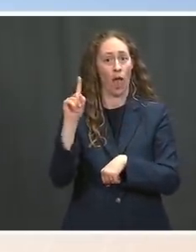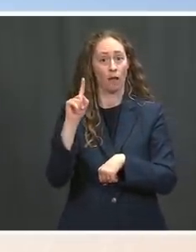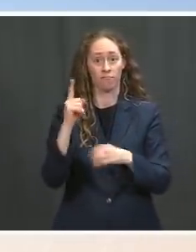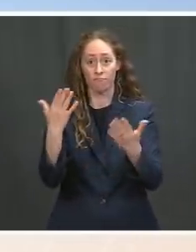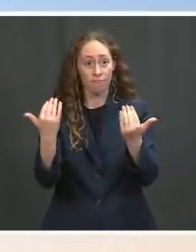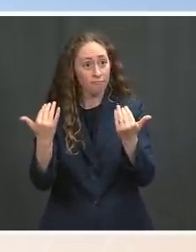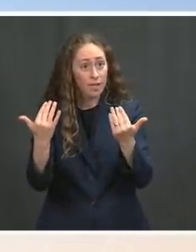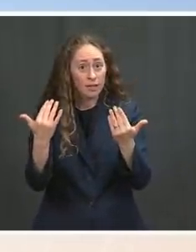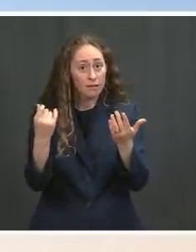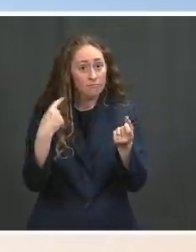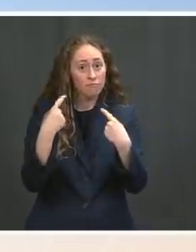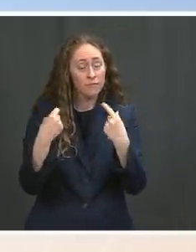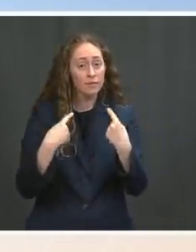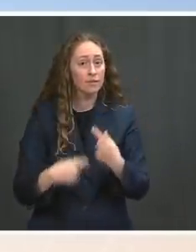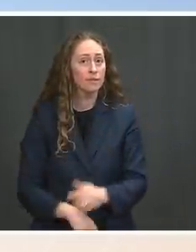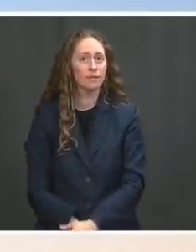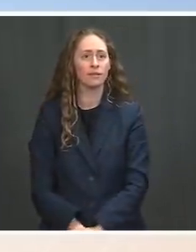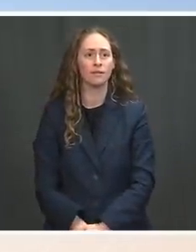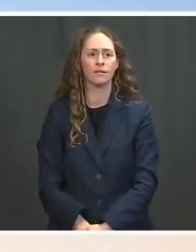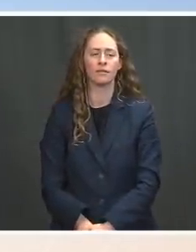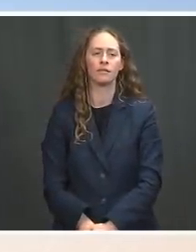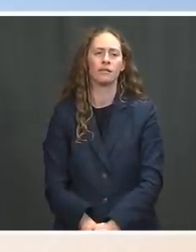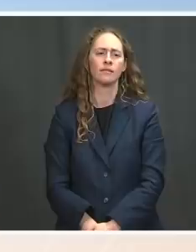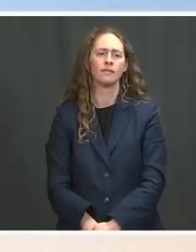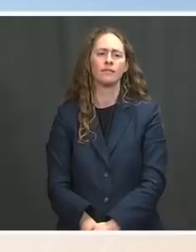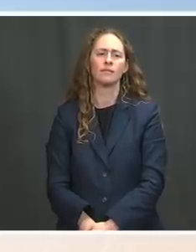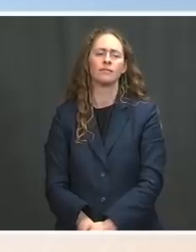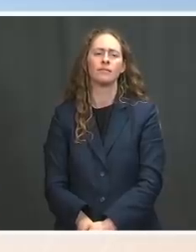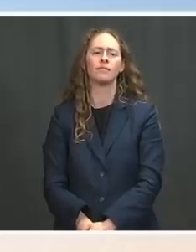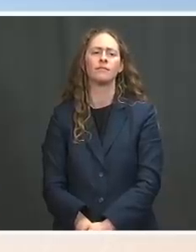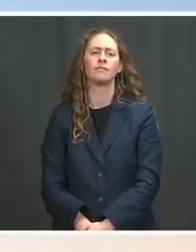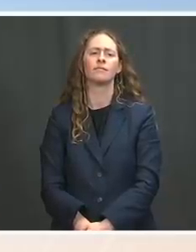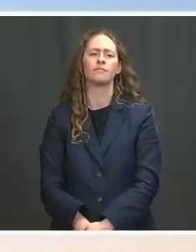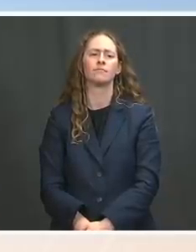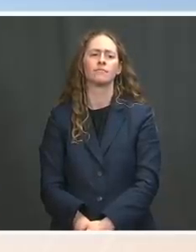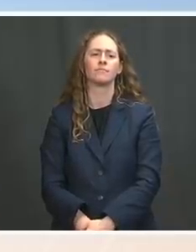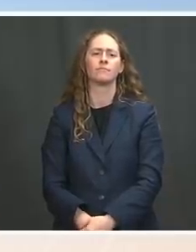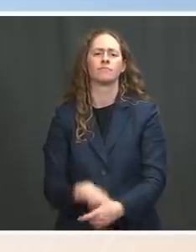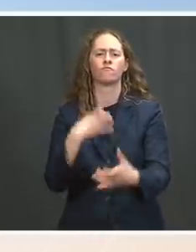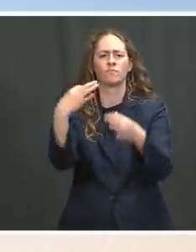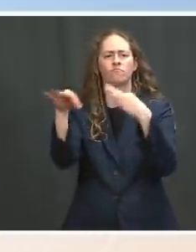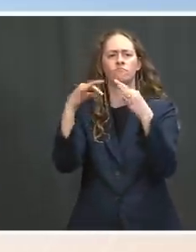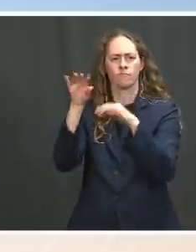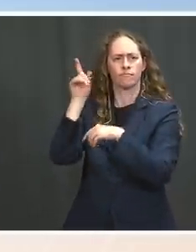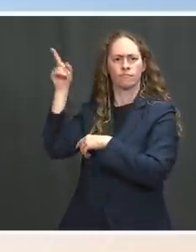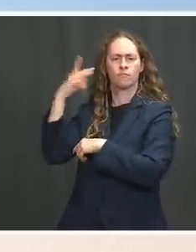I do have a couple of additional details of outreach from the White House to governors I just wanted to convey to all of you.